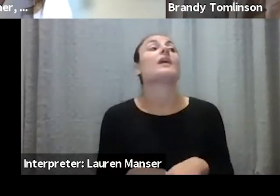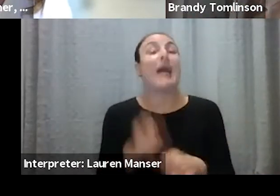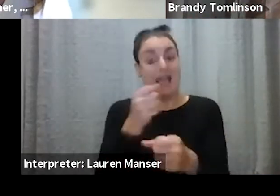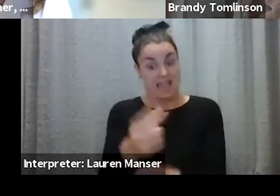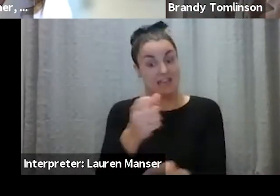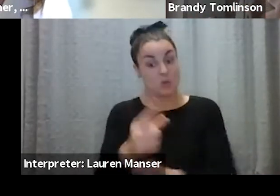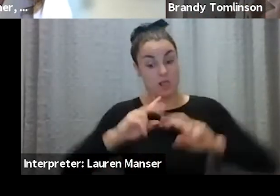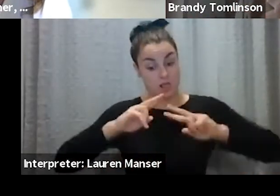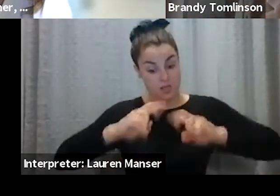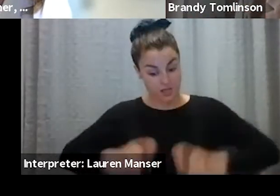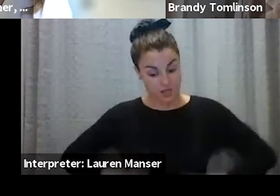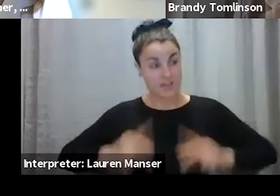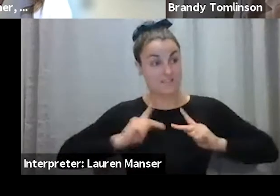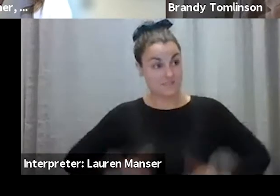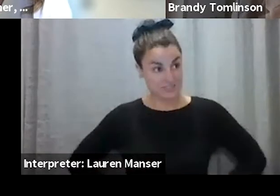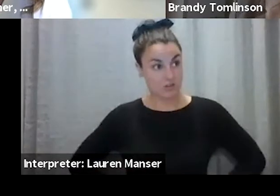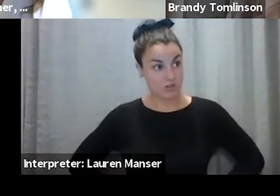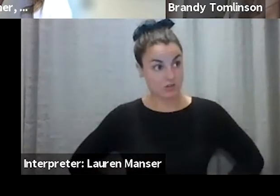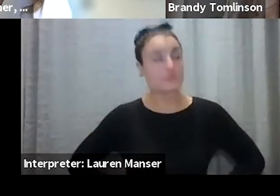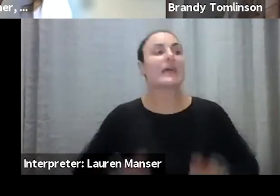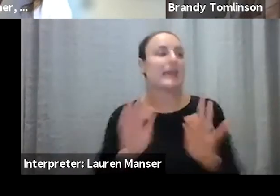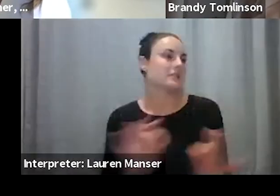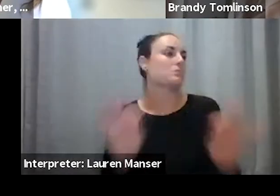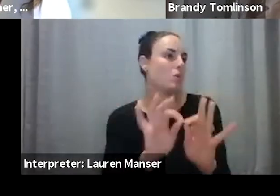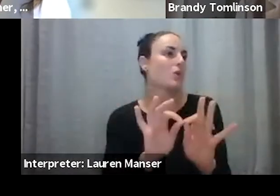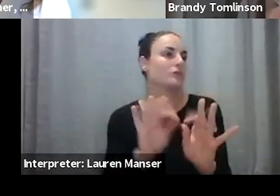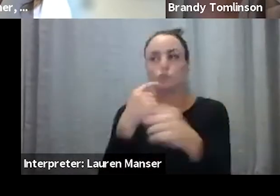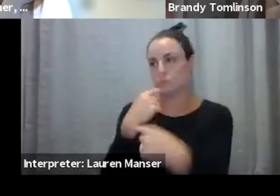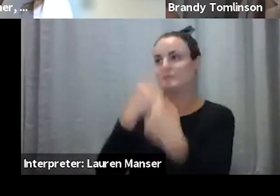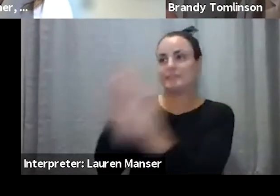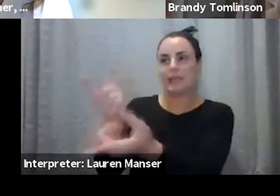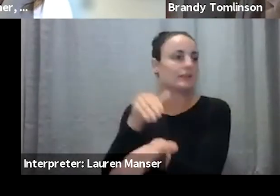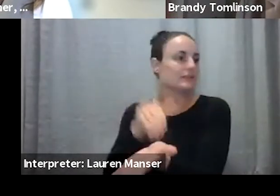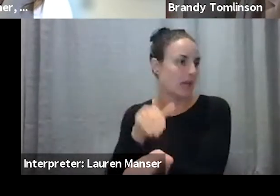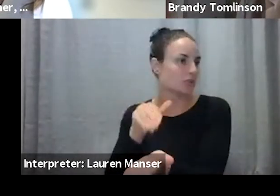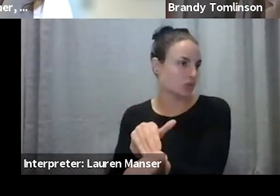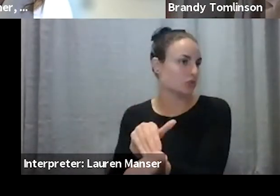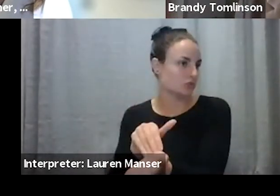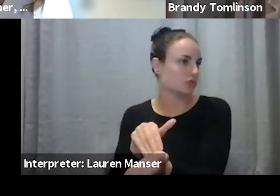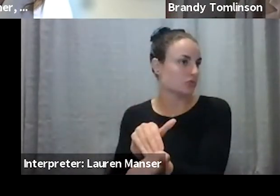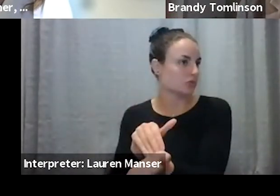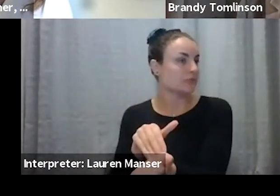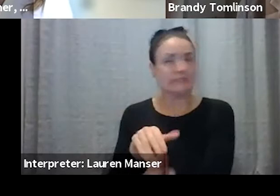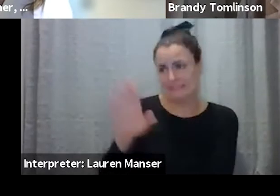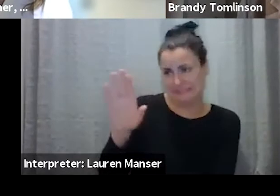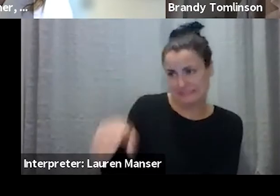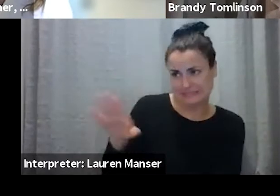that perhaps your child may have a disability, you wanna list that, you wanna say my pediatrician, has a concern that,